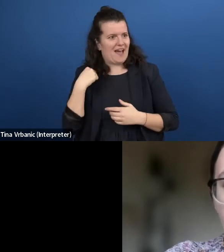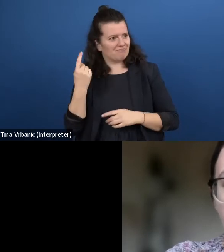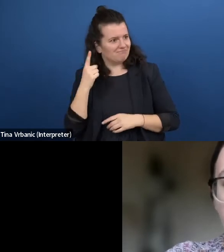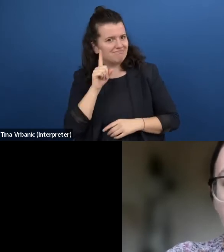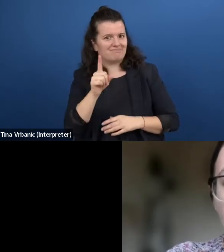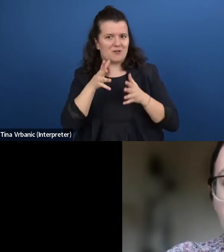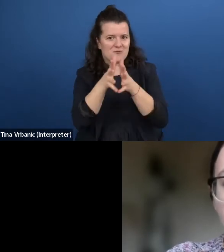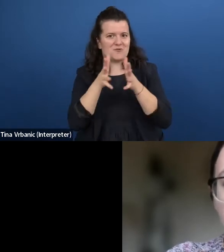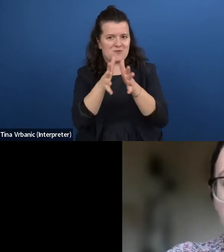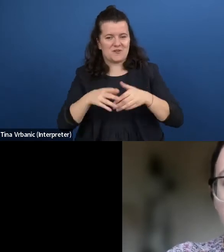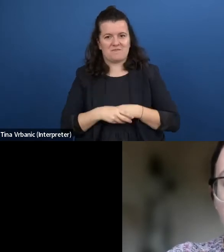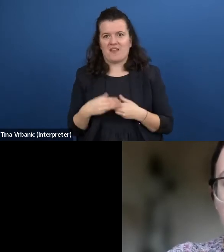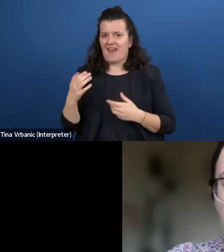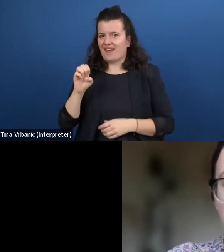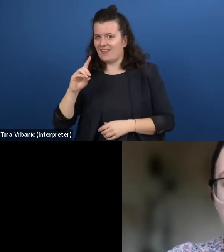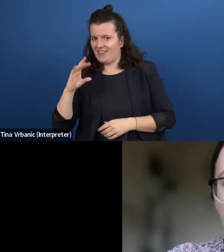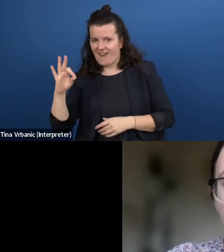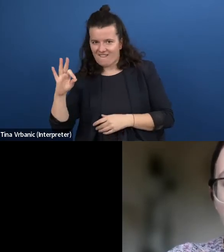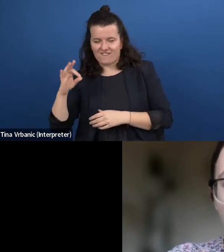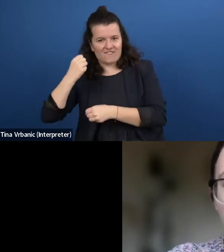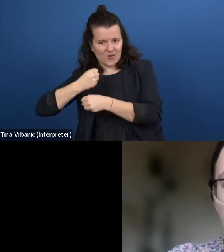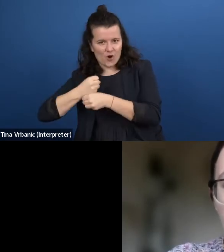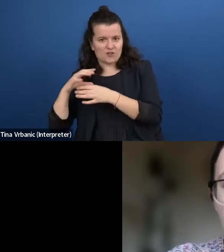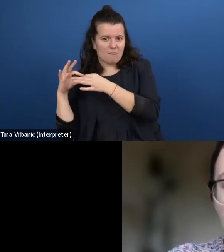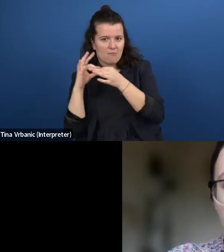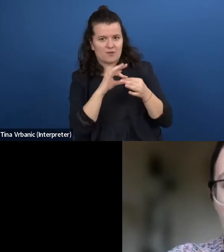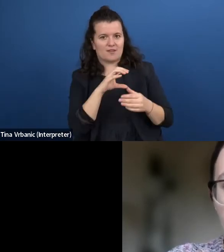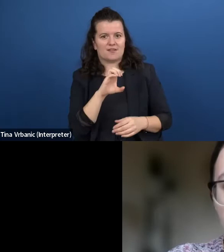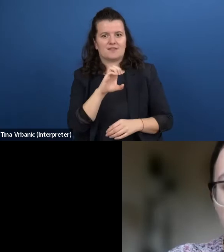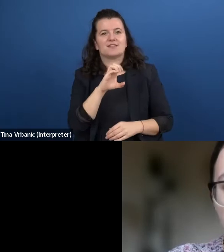So, I'll give you some information about the work EDF has done